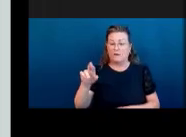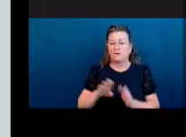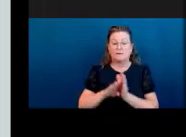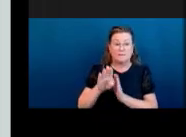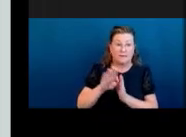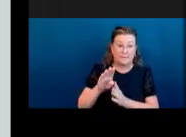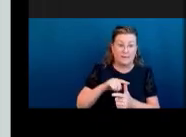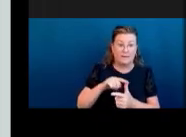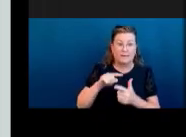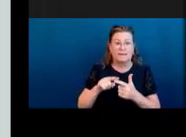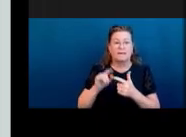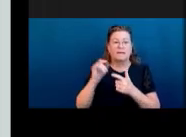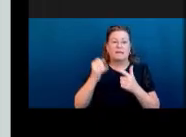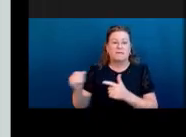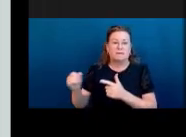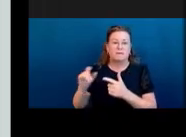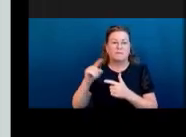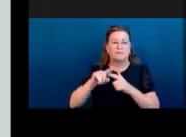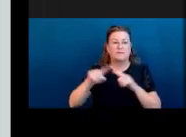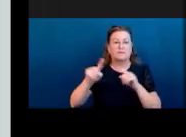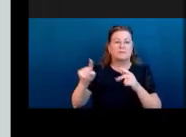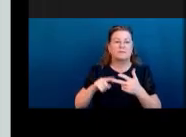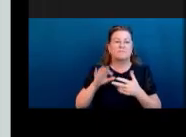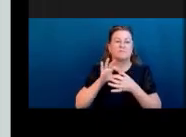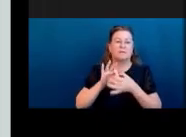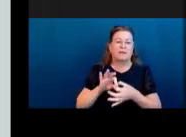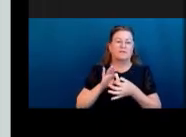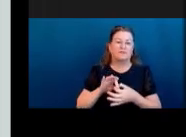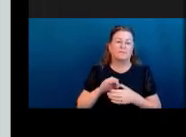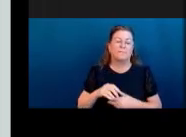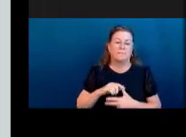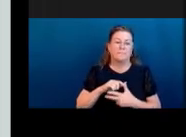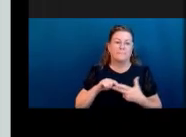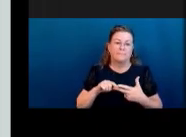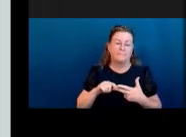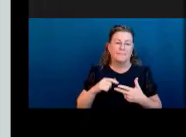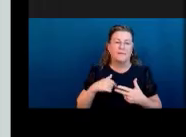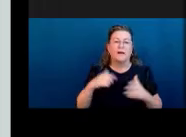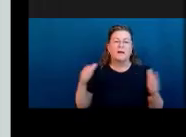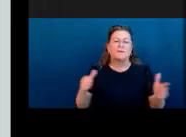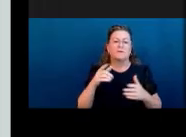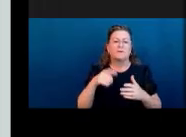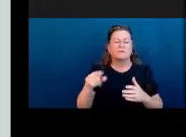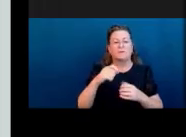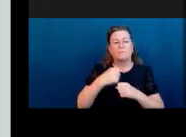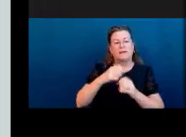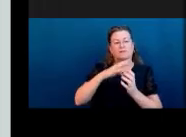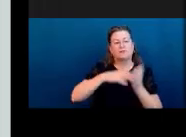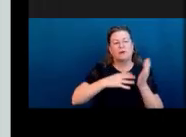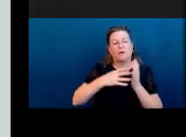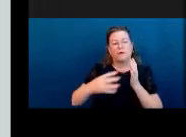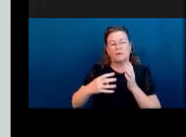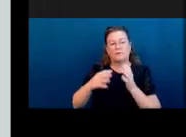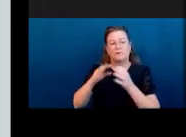individual differences and relationship, encourage you to start to make charts of a child's individual differences.